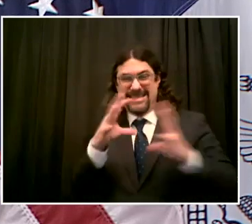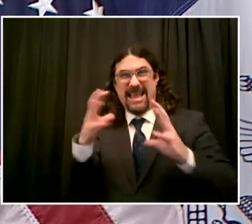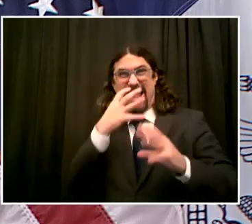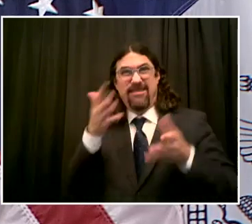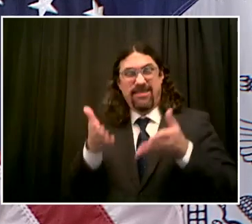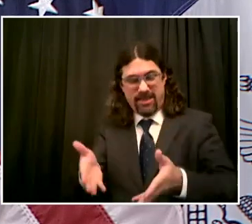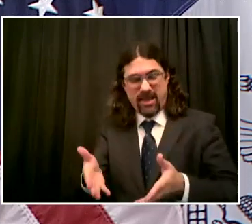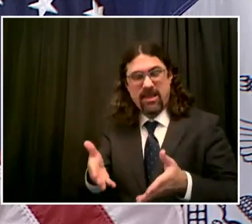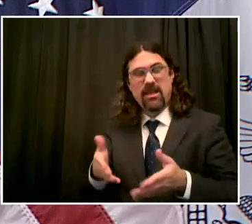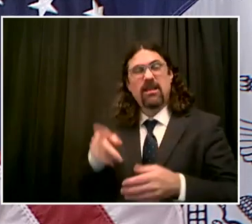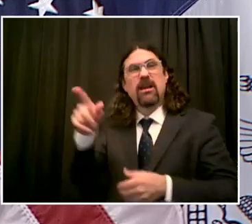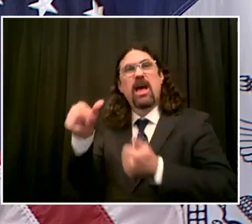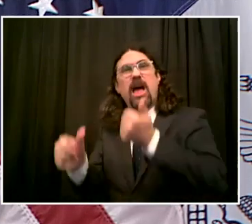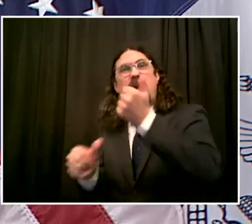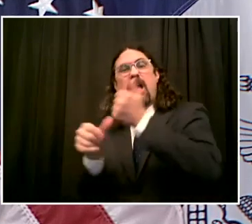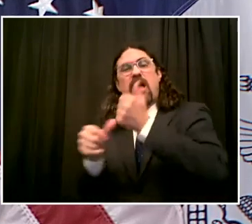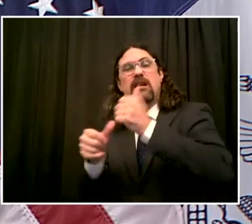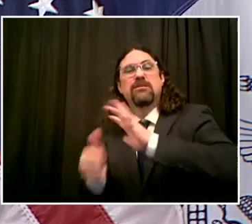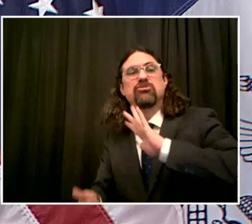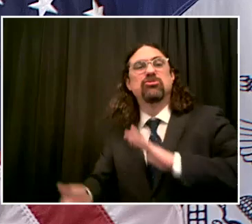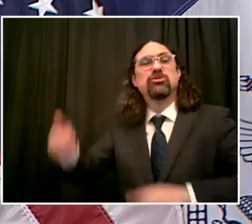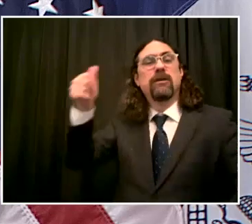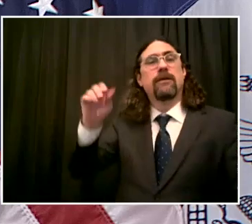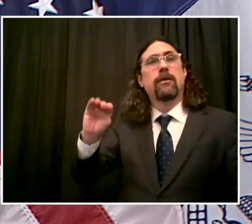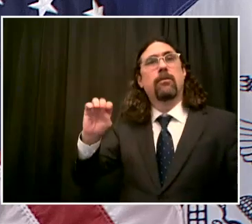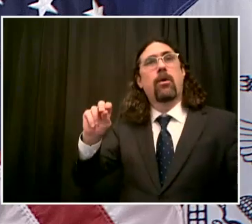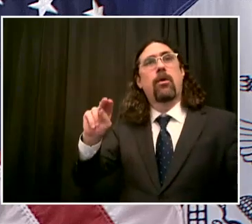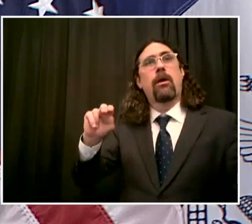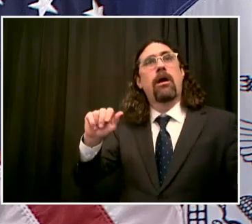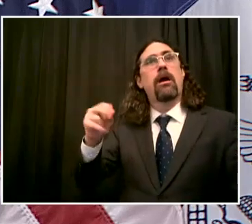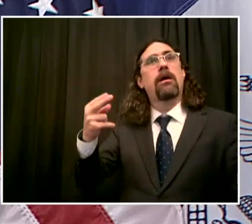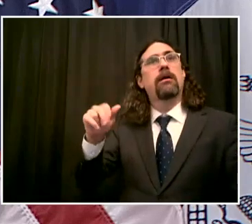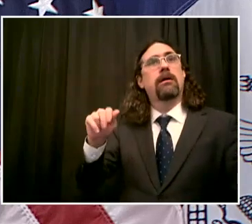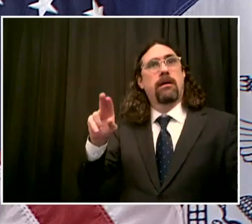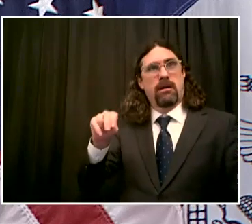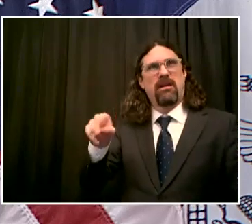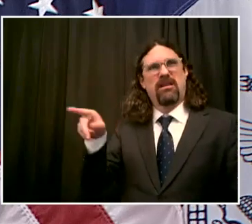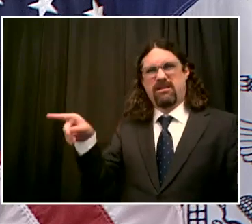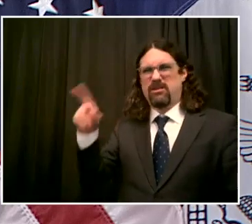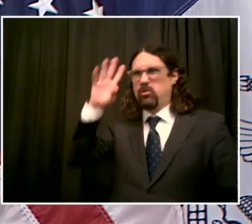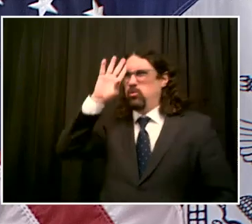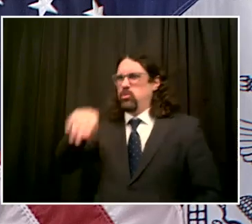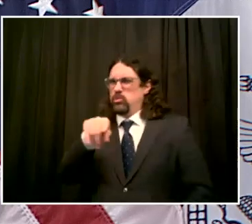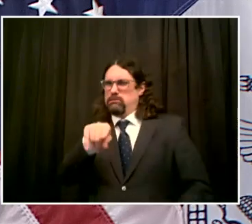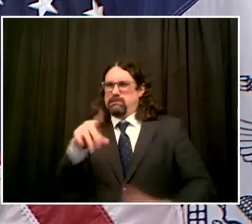OUR CHIEF OF DEPARTMENT OUR HIGHEST RANKING